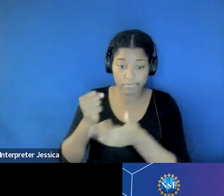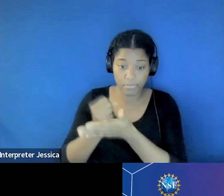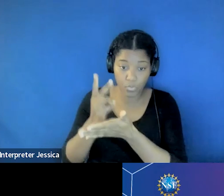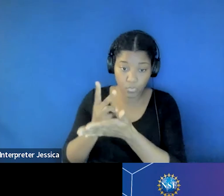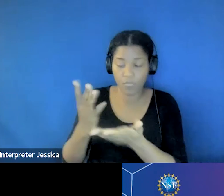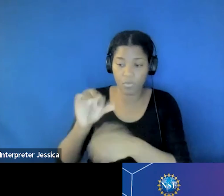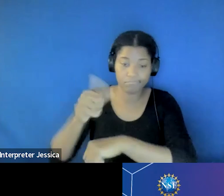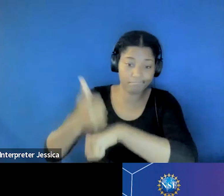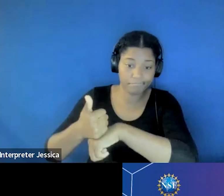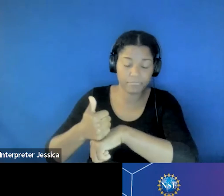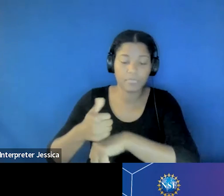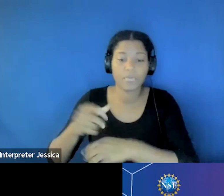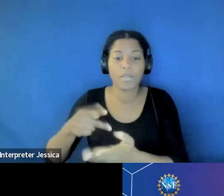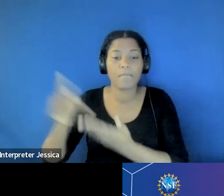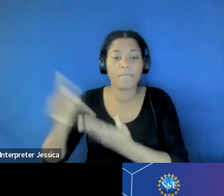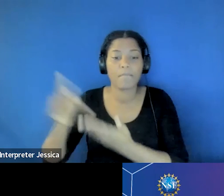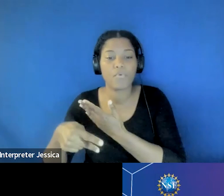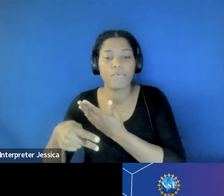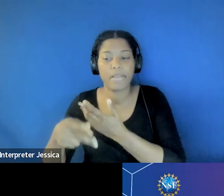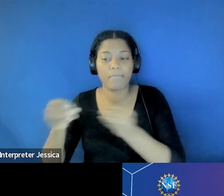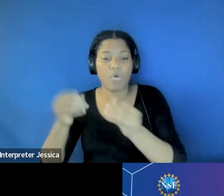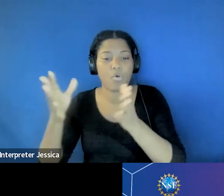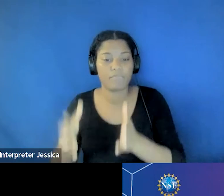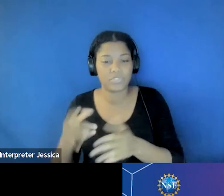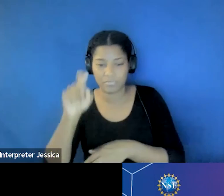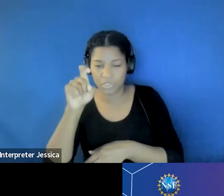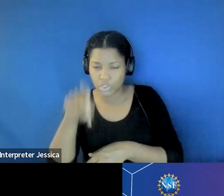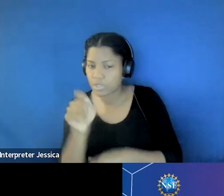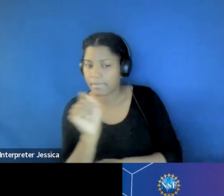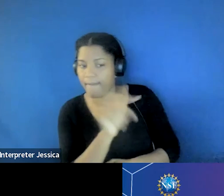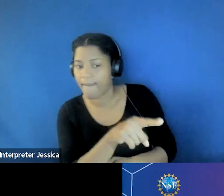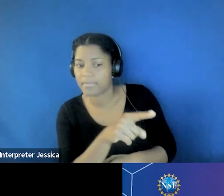ask for a revised quote to make sure that the quote is,